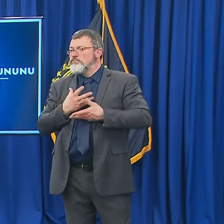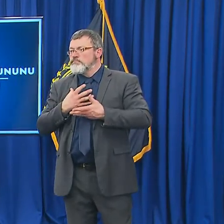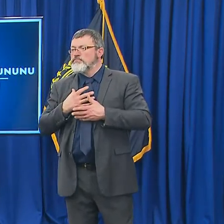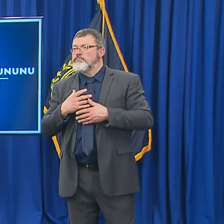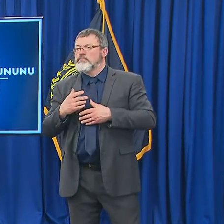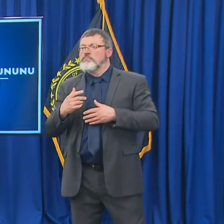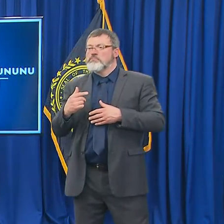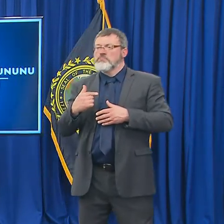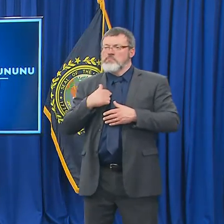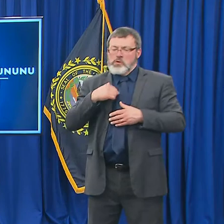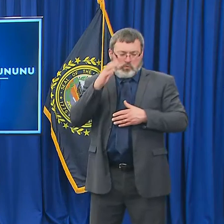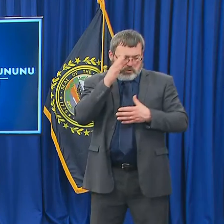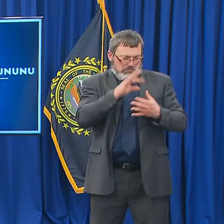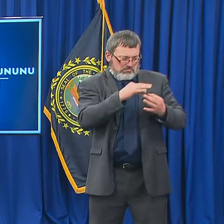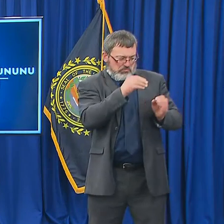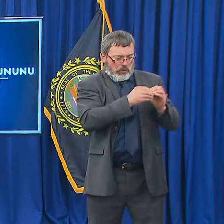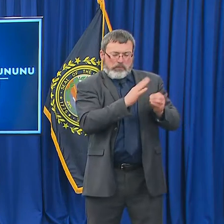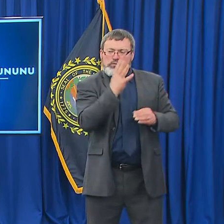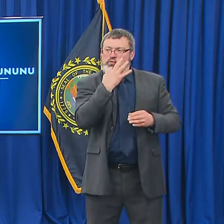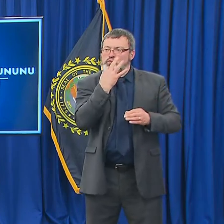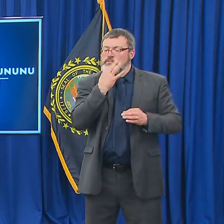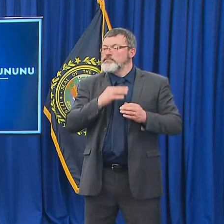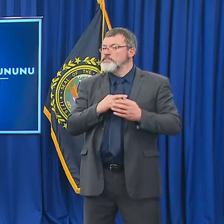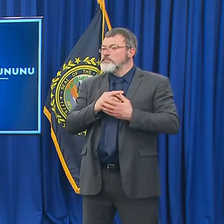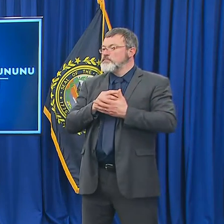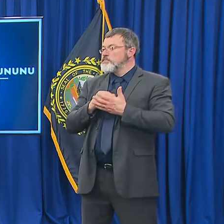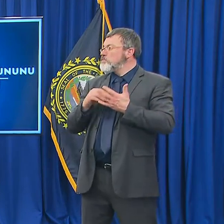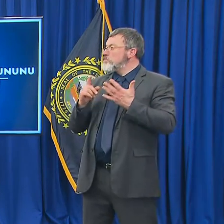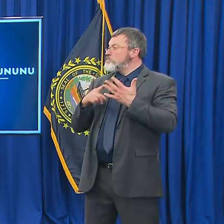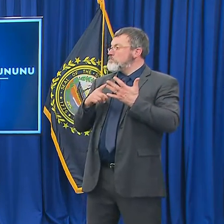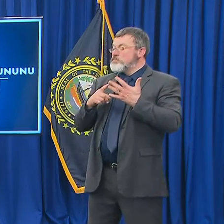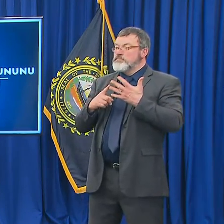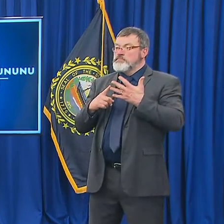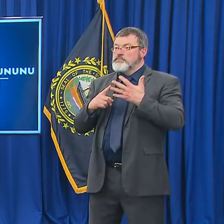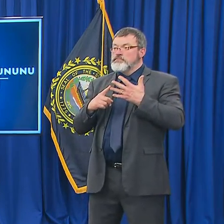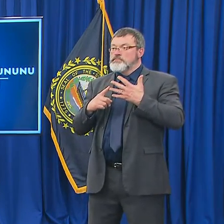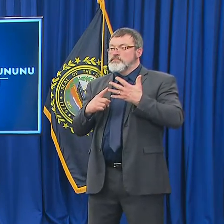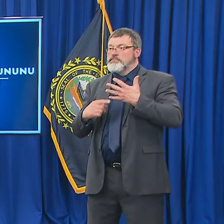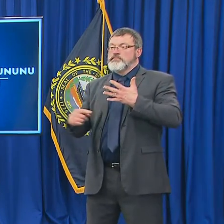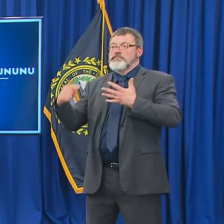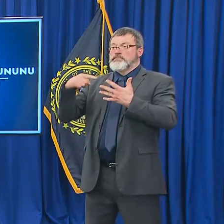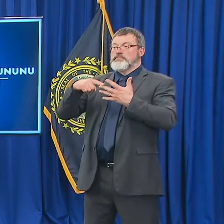continue to be the food bank contact tracing vaccine distribution transportation